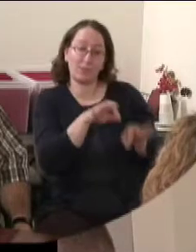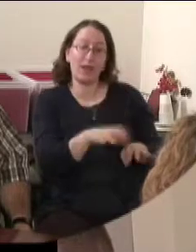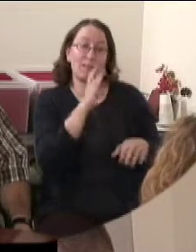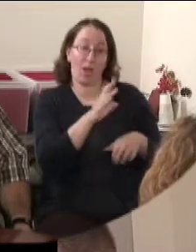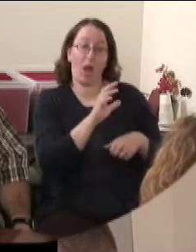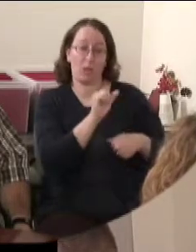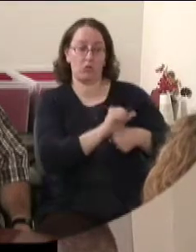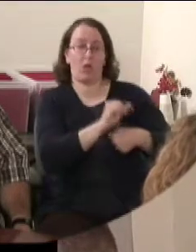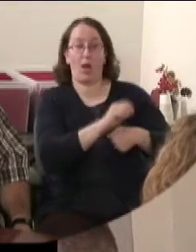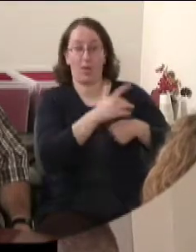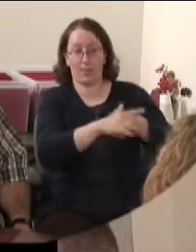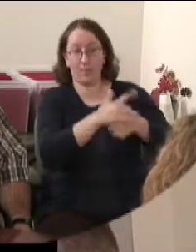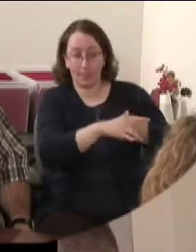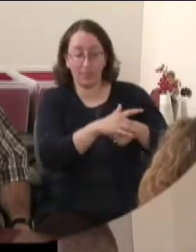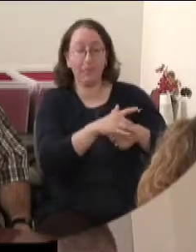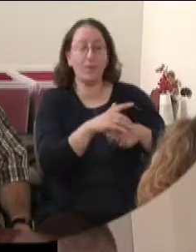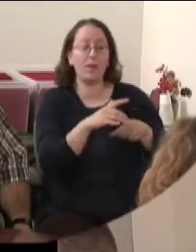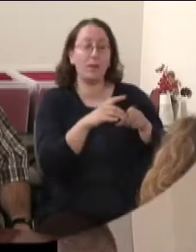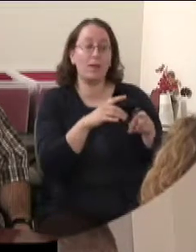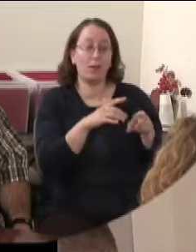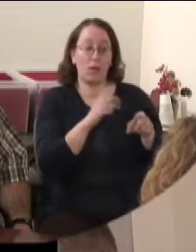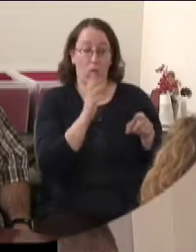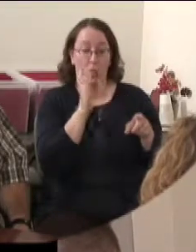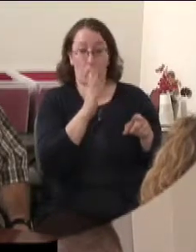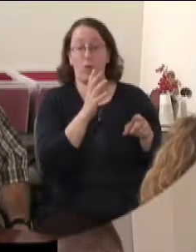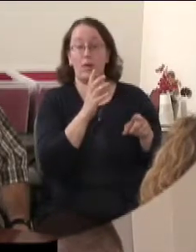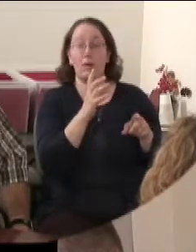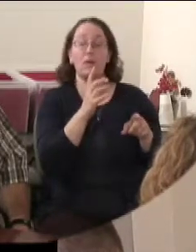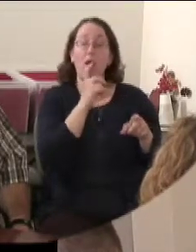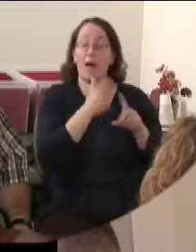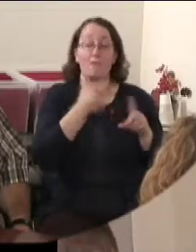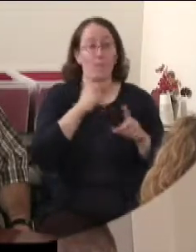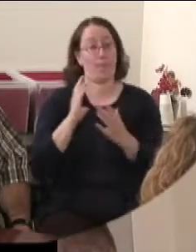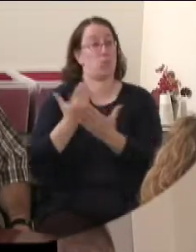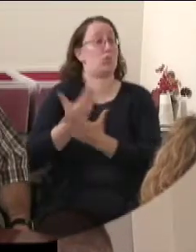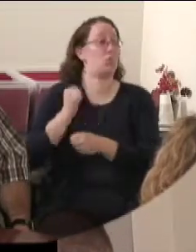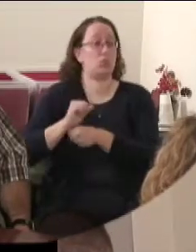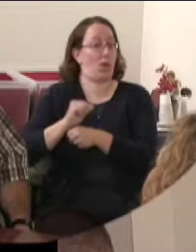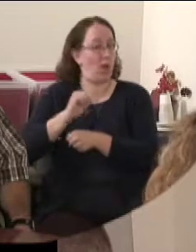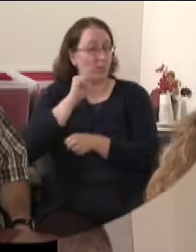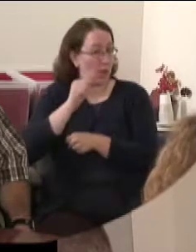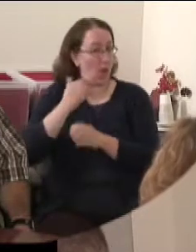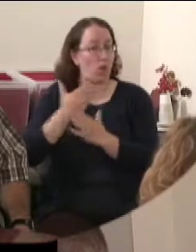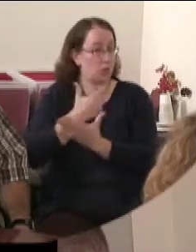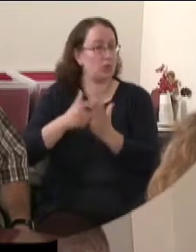is that it would come not from new job openings,